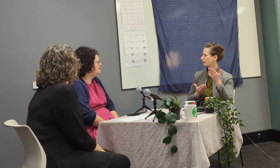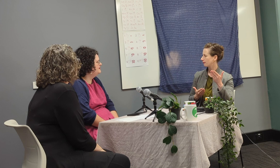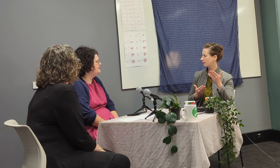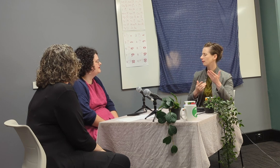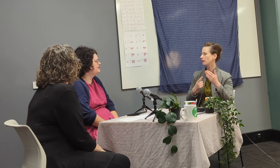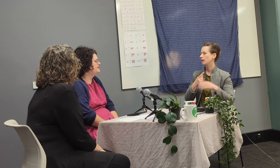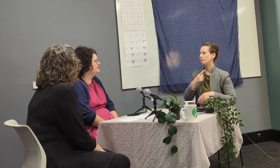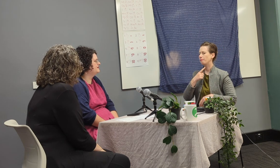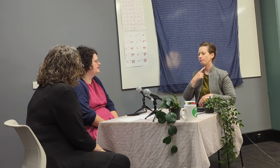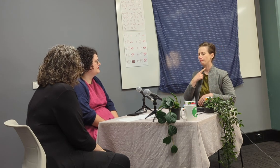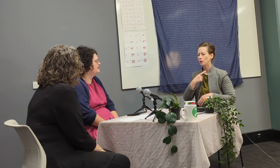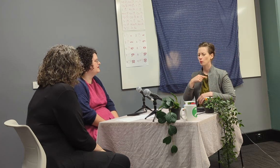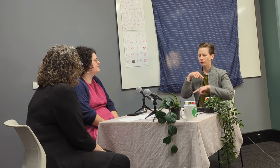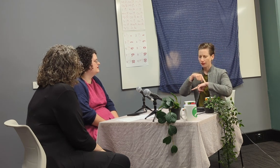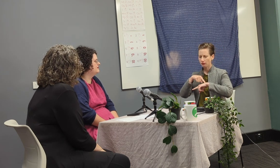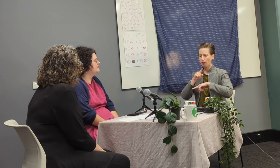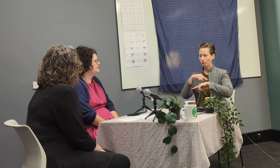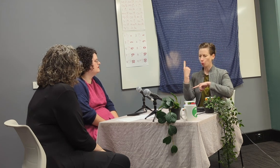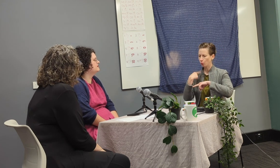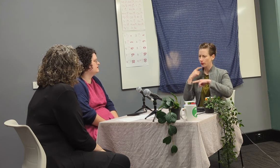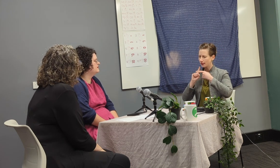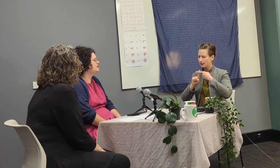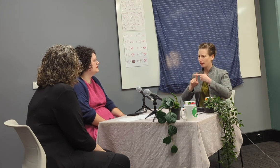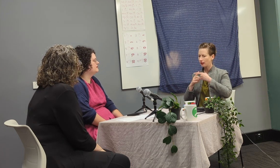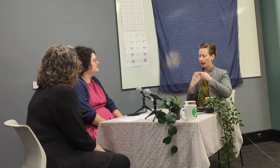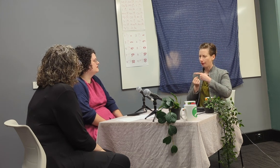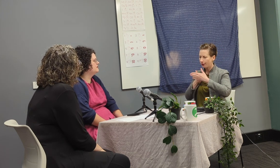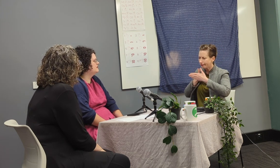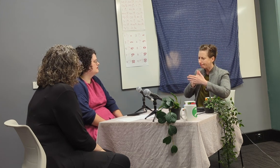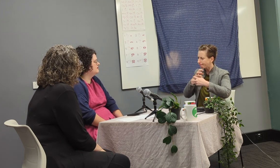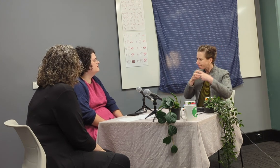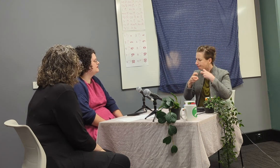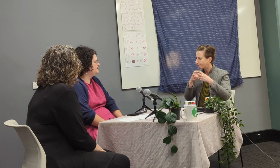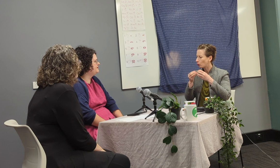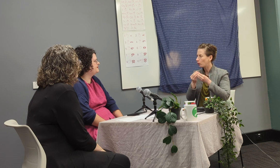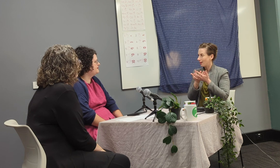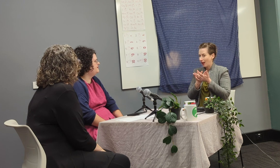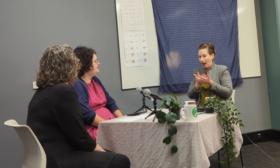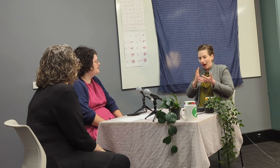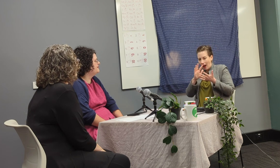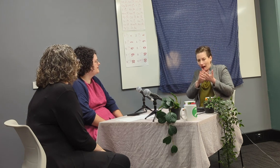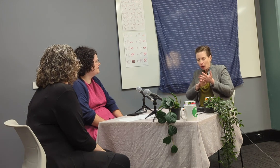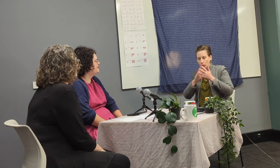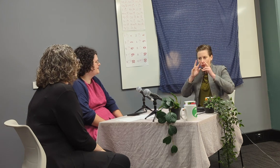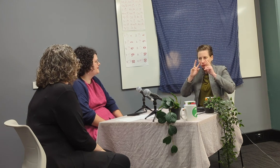It was more signed narratives that people looked at because, at the time, we were still trying to address barriers with applying linguistics theories to signed languages.